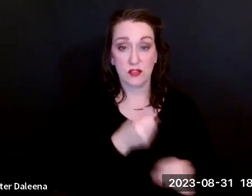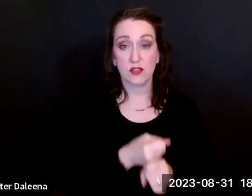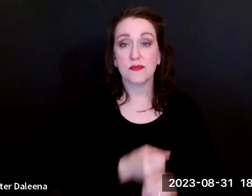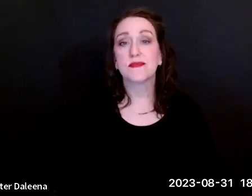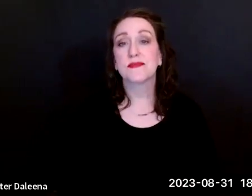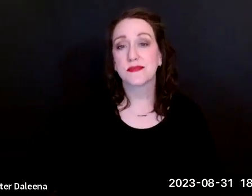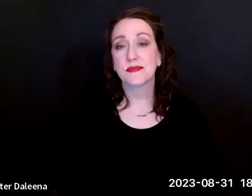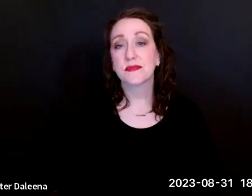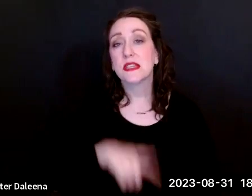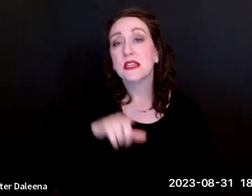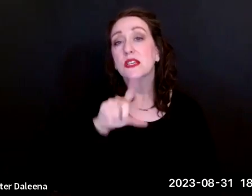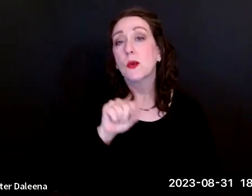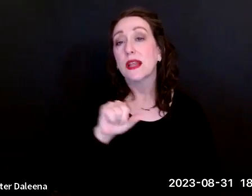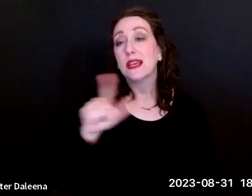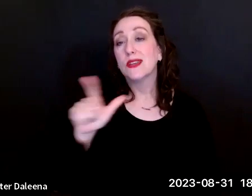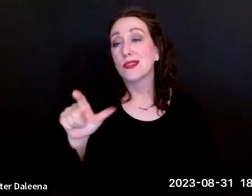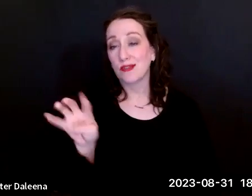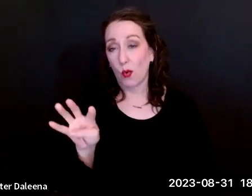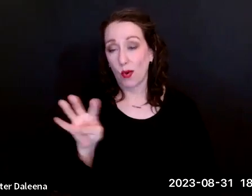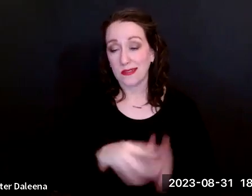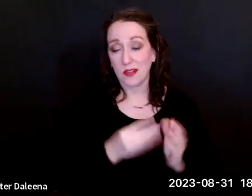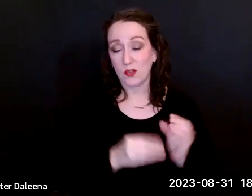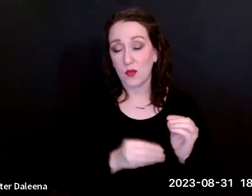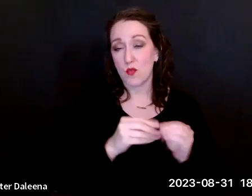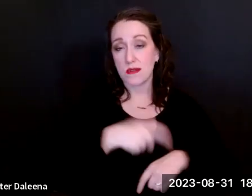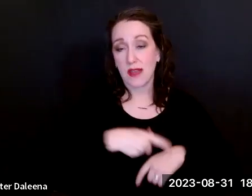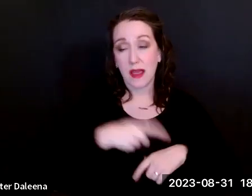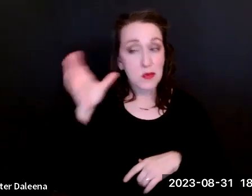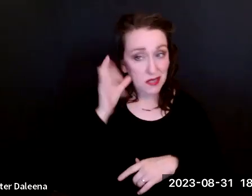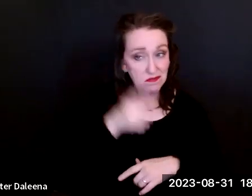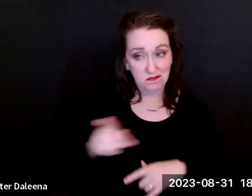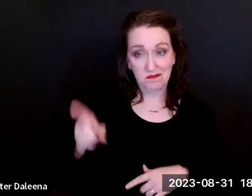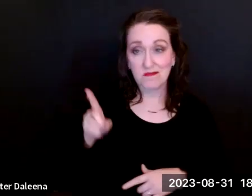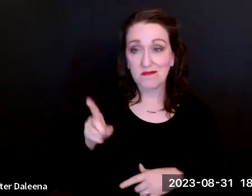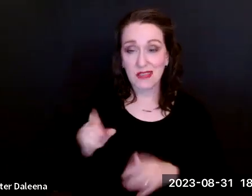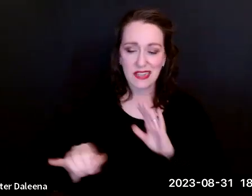in 2024 we will schedule more time to hear from you all and identify barriers that